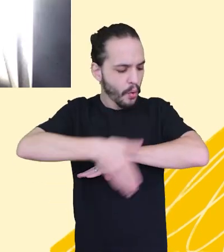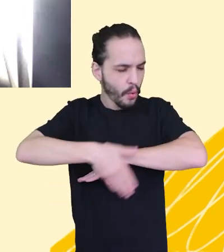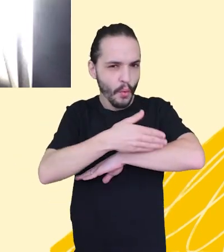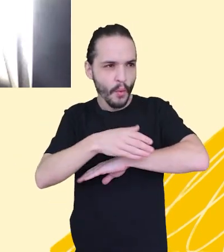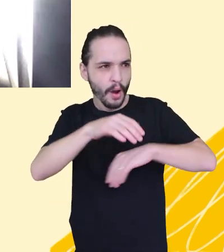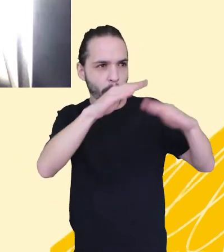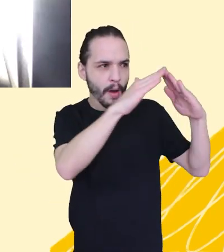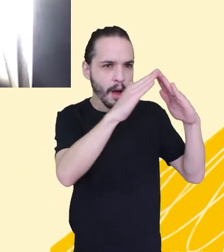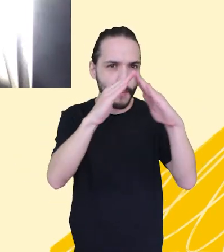all these things.